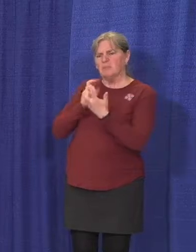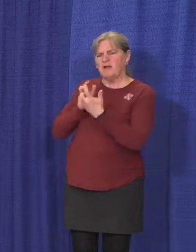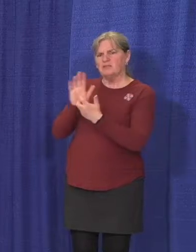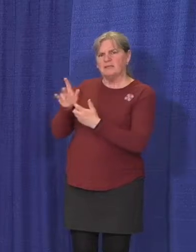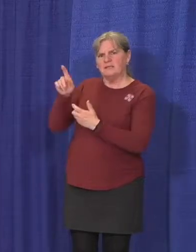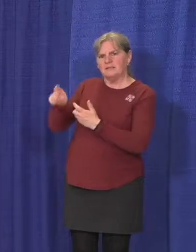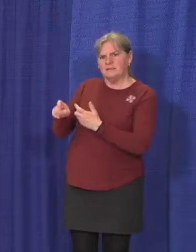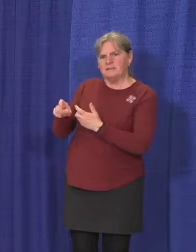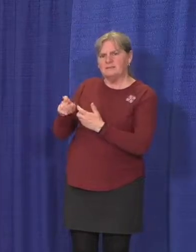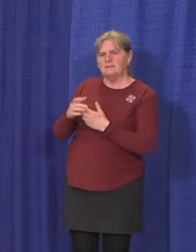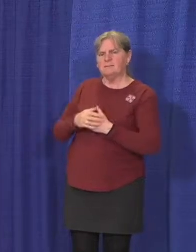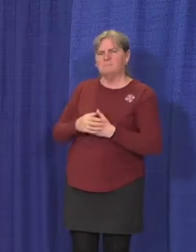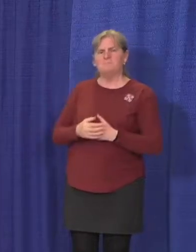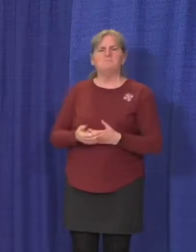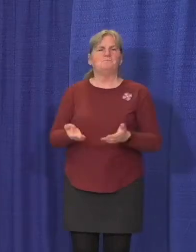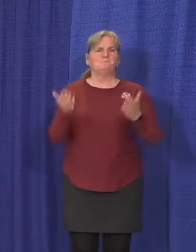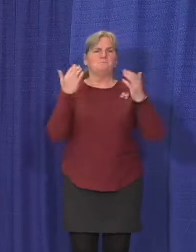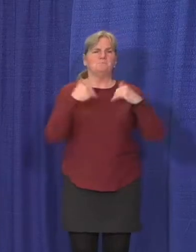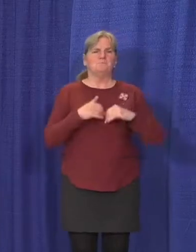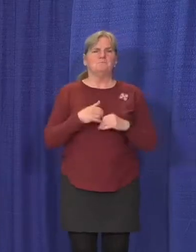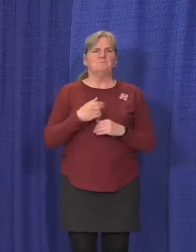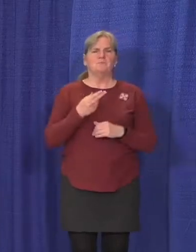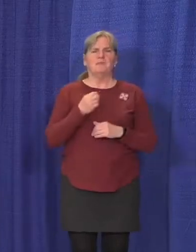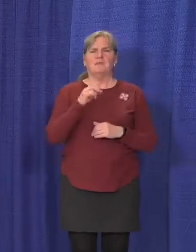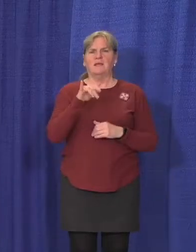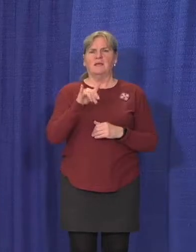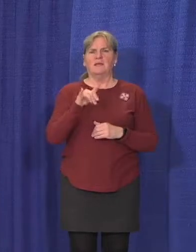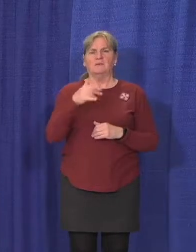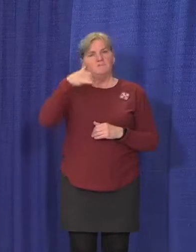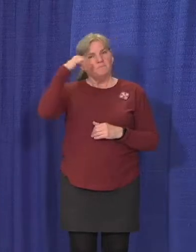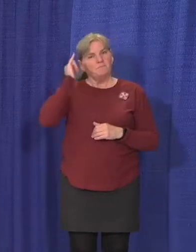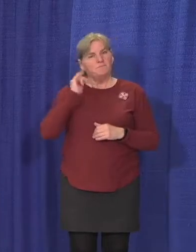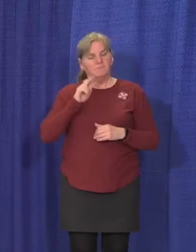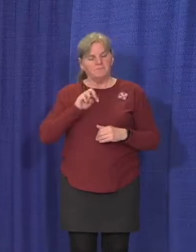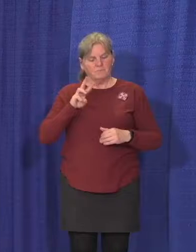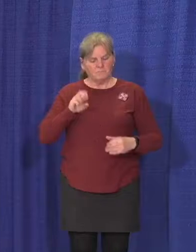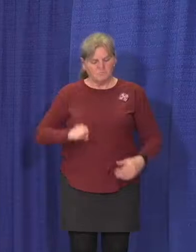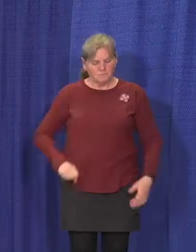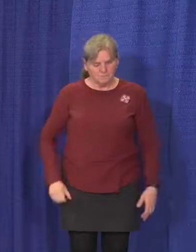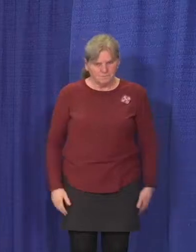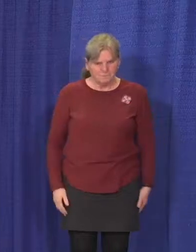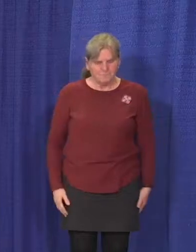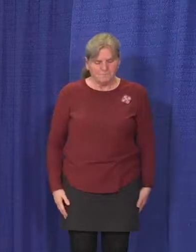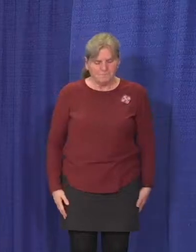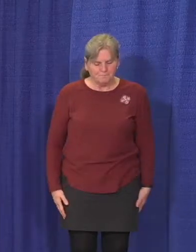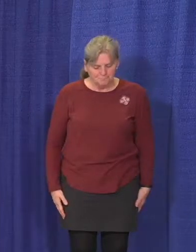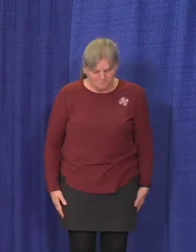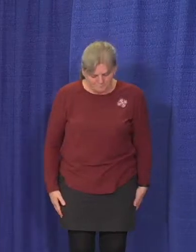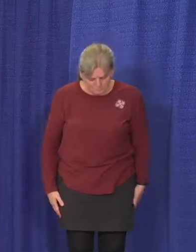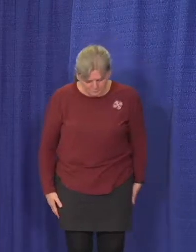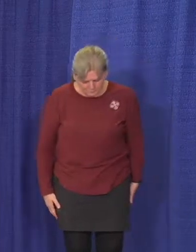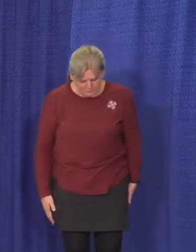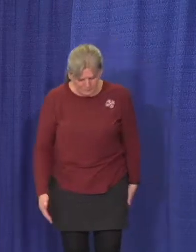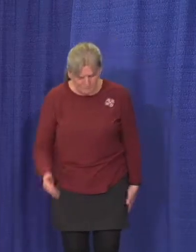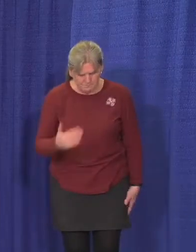concerns. We will now move to Haley at